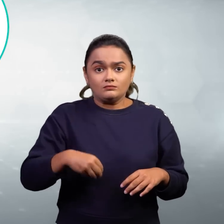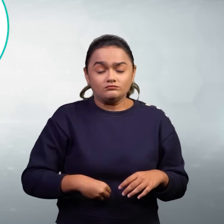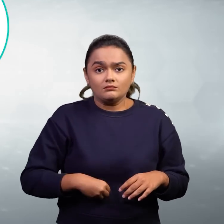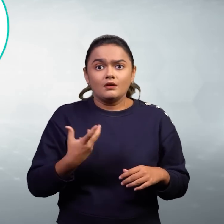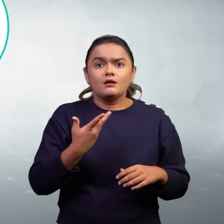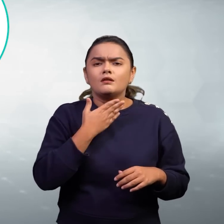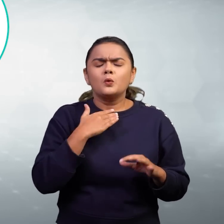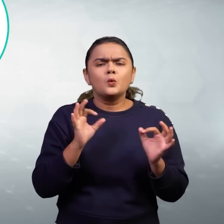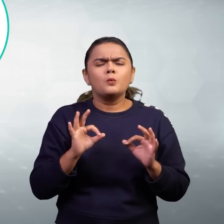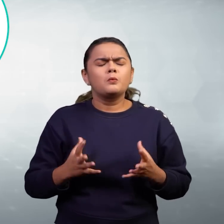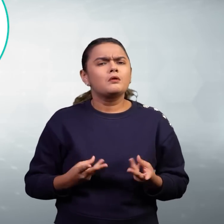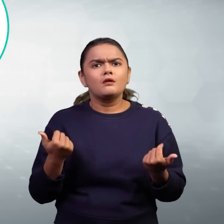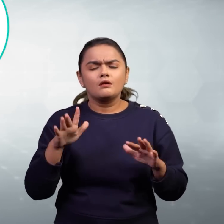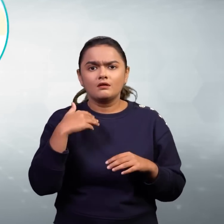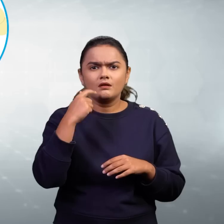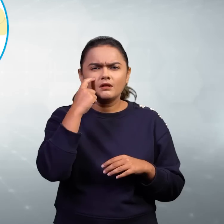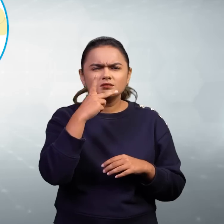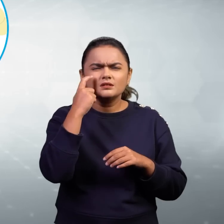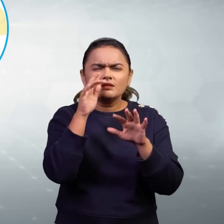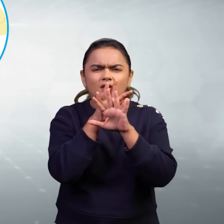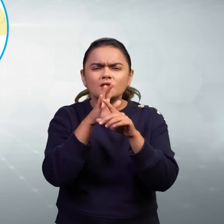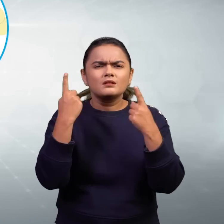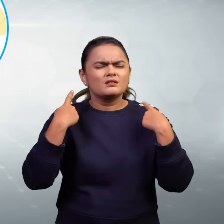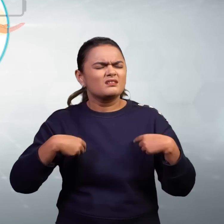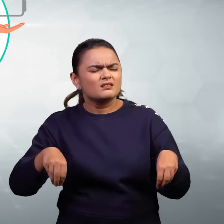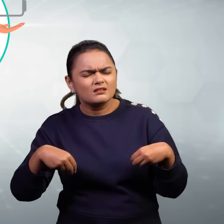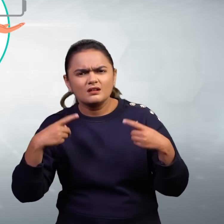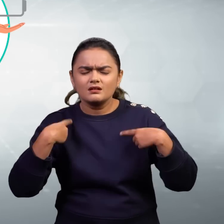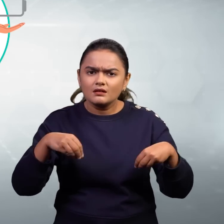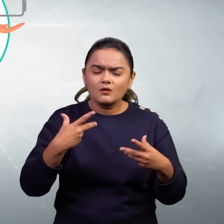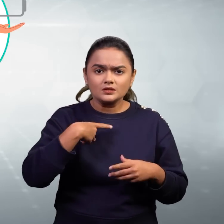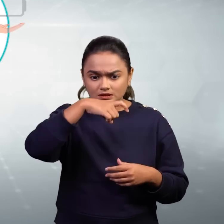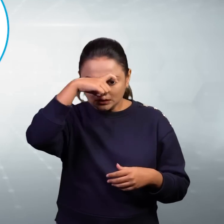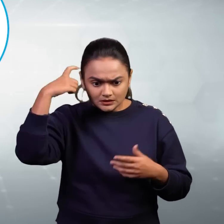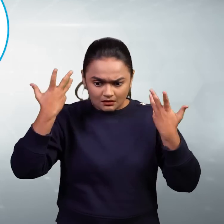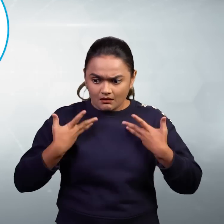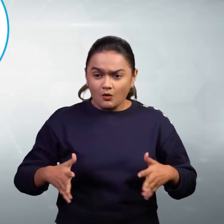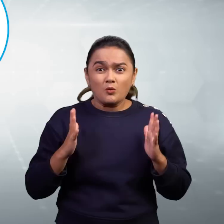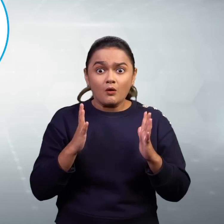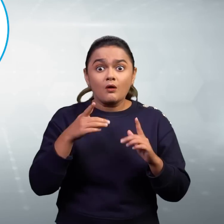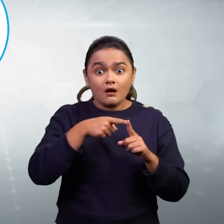There is a loss of appetite. Vision becomes blurred, and we feel weak. We sweat a lot.